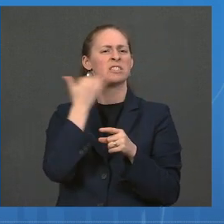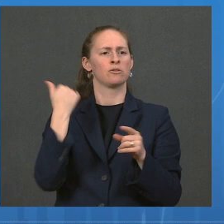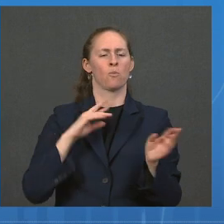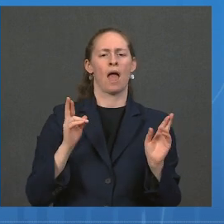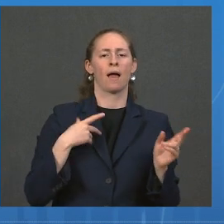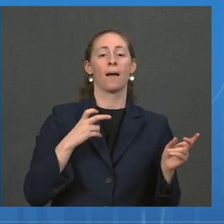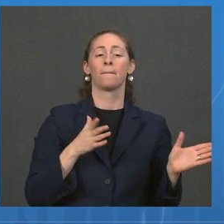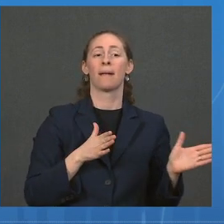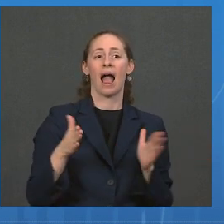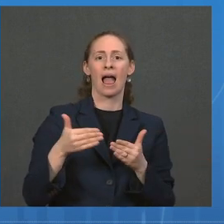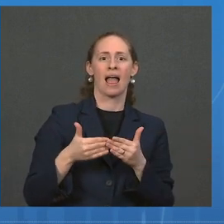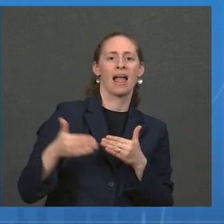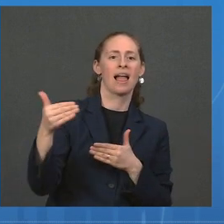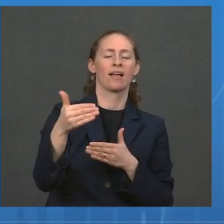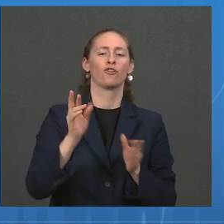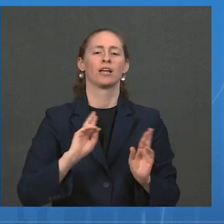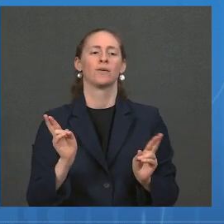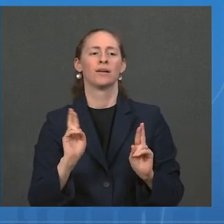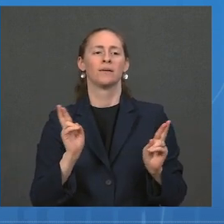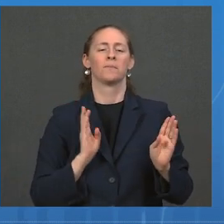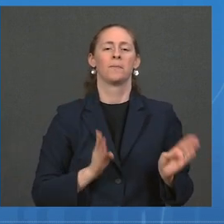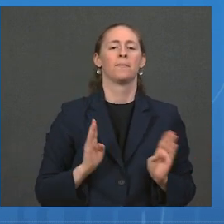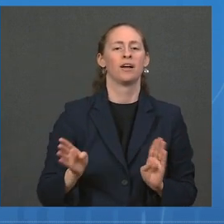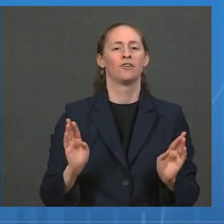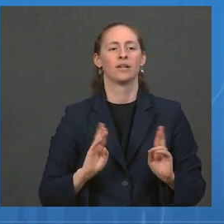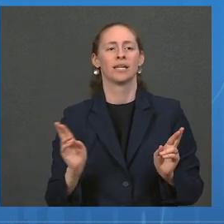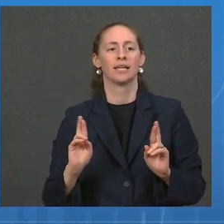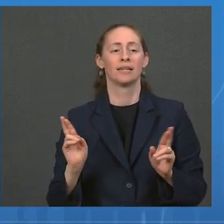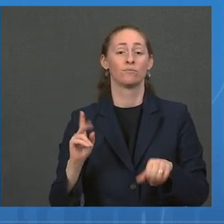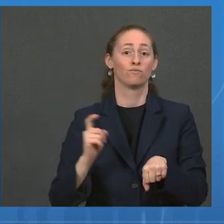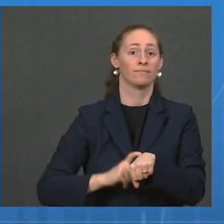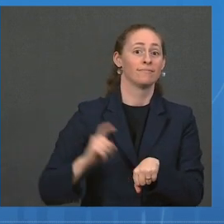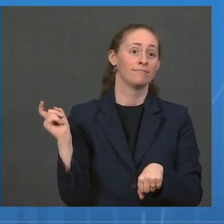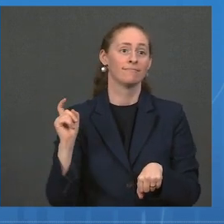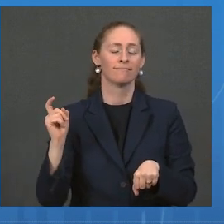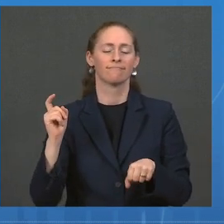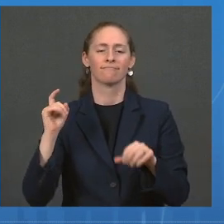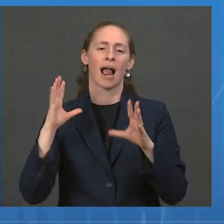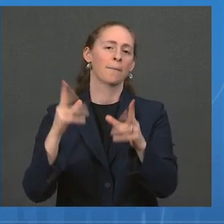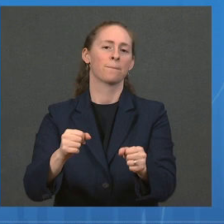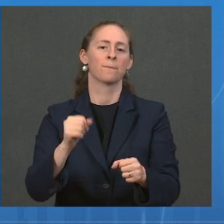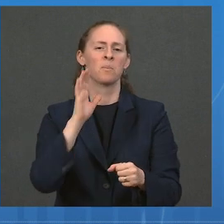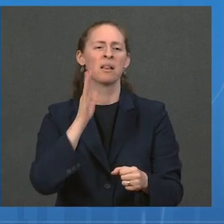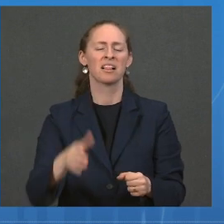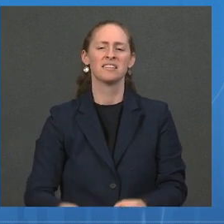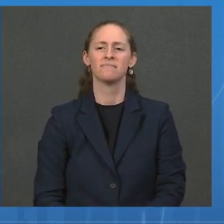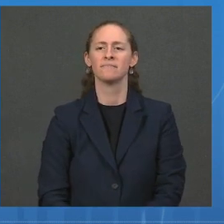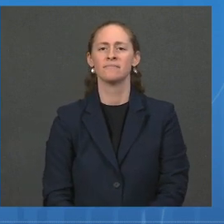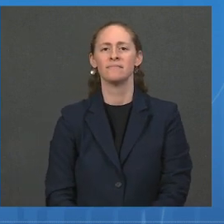so that we can hit the ground running at the time that CDC and FDA make their decision.